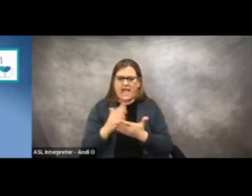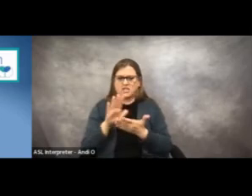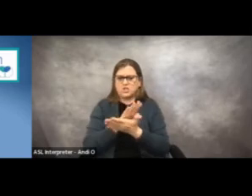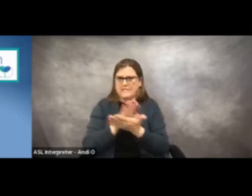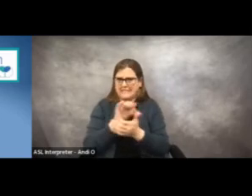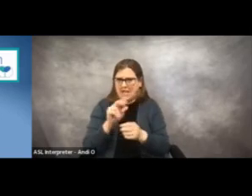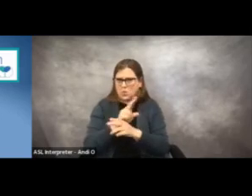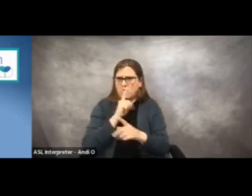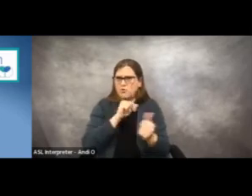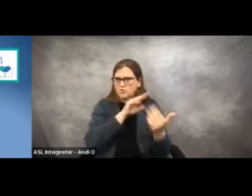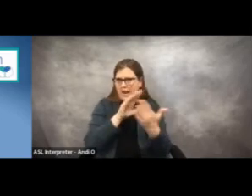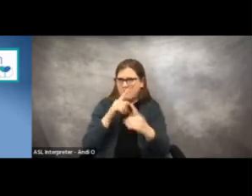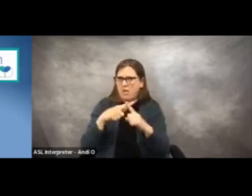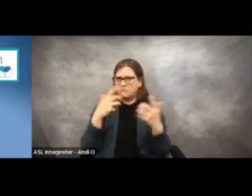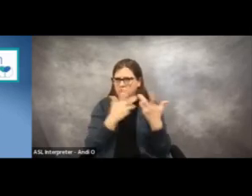and accommodations. Next slide.